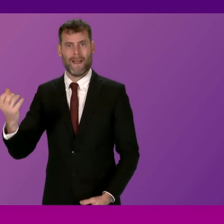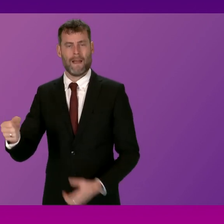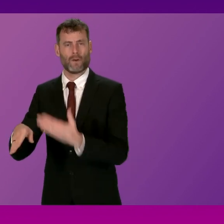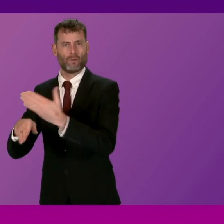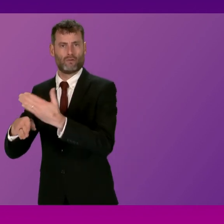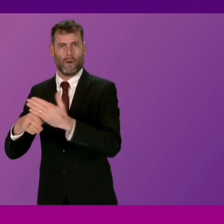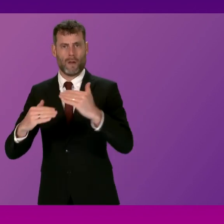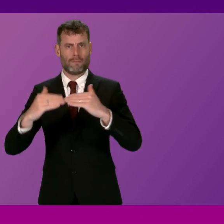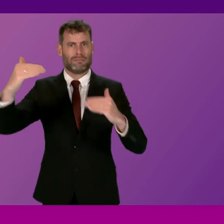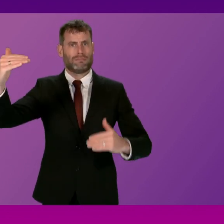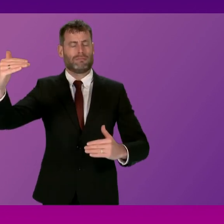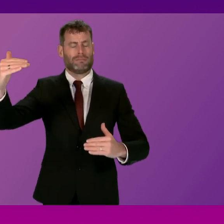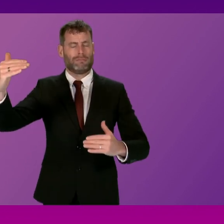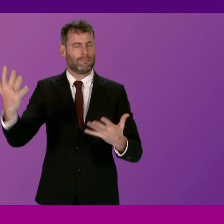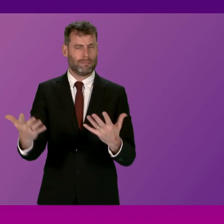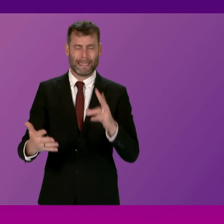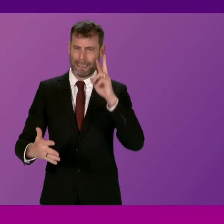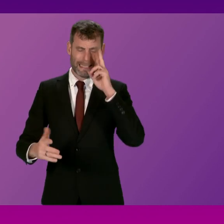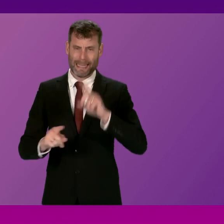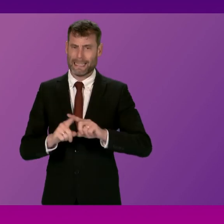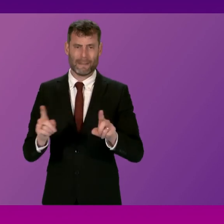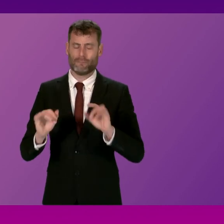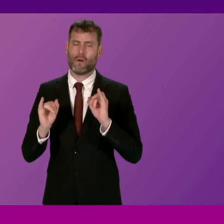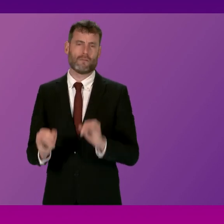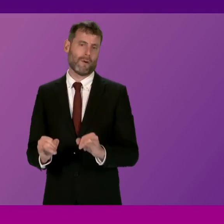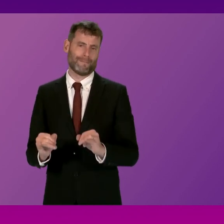compared with 50.7 per cent of disabled people. The Government motion